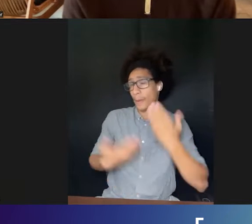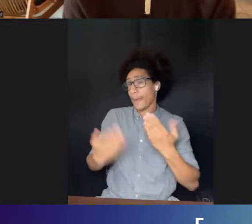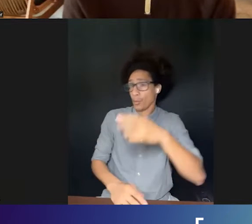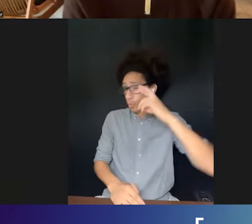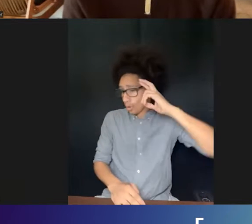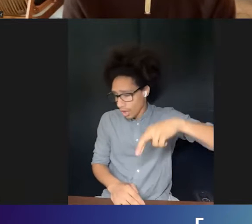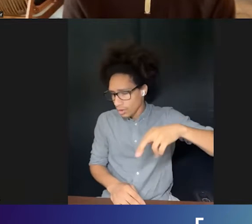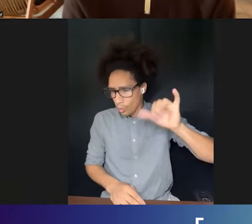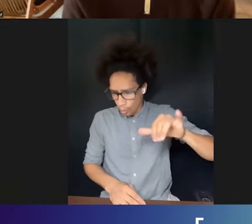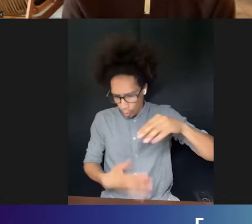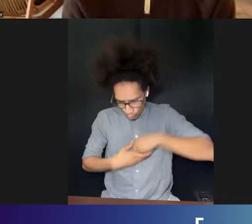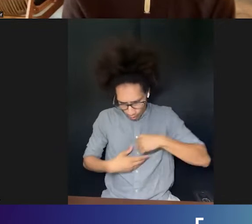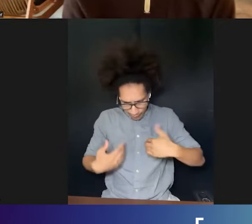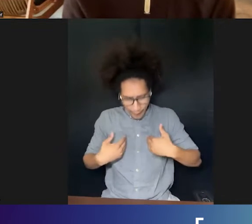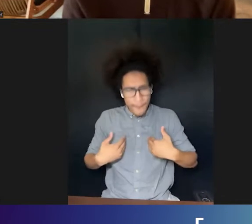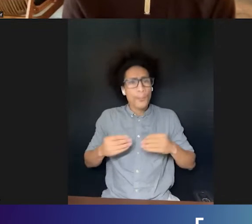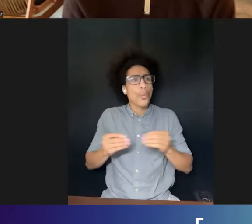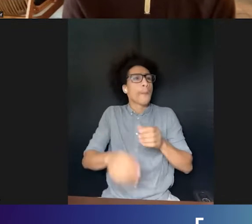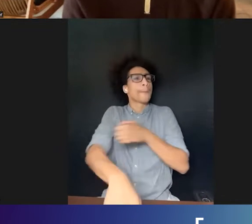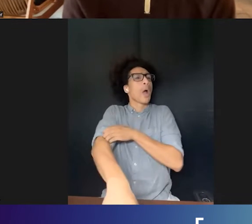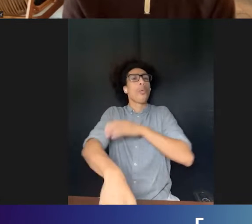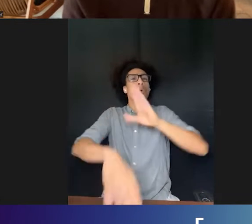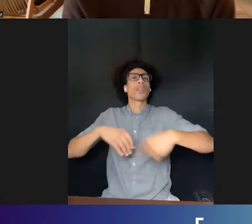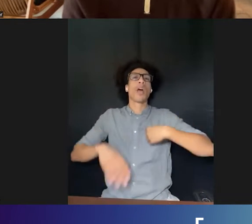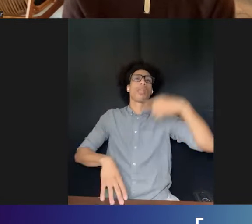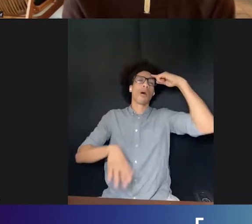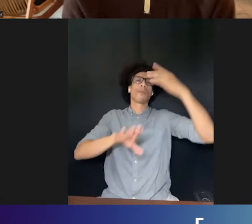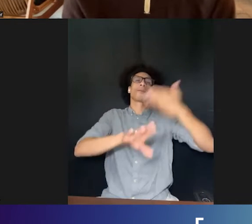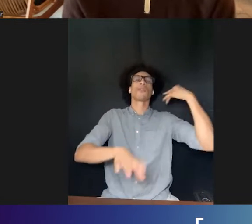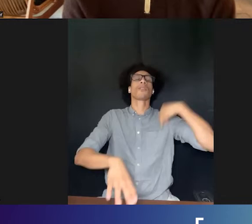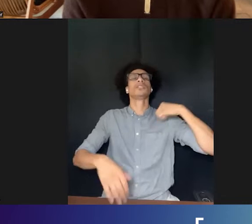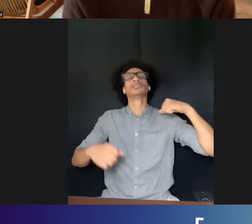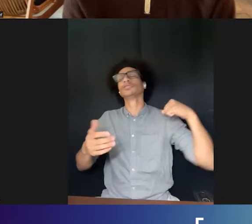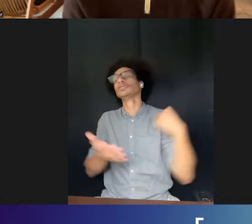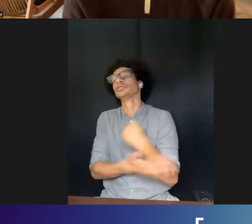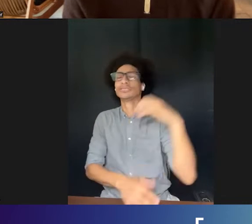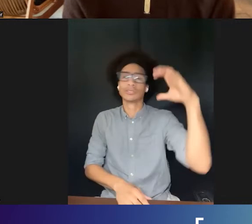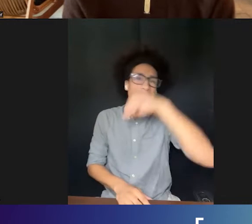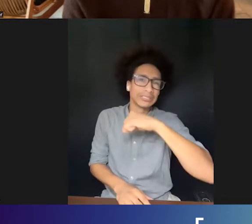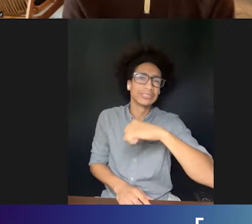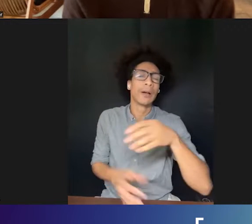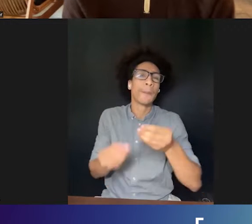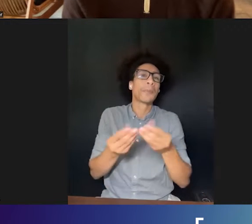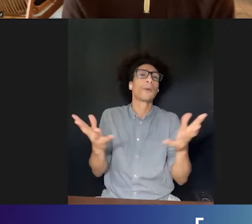you thought you had going into a distribution situation, or if you've ever looked at or